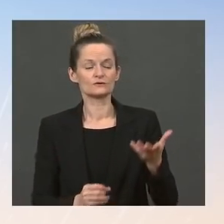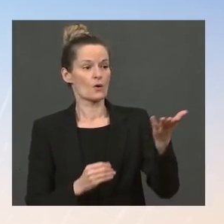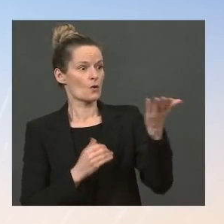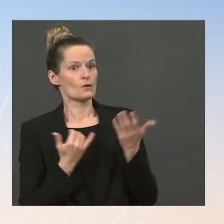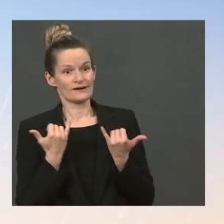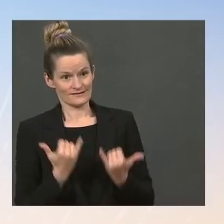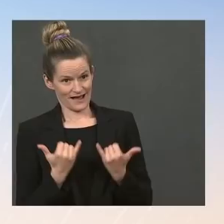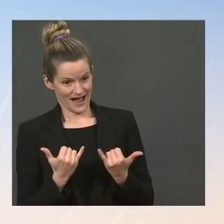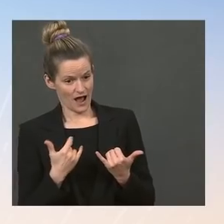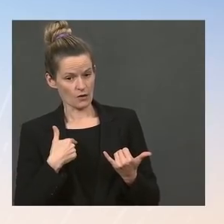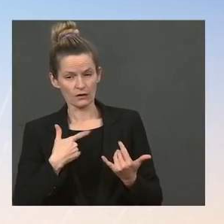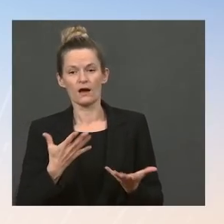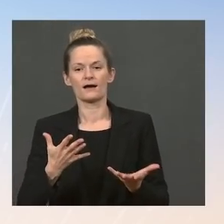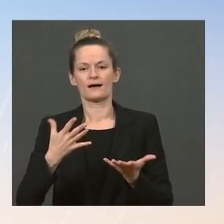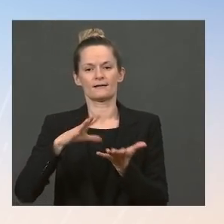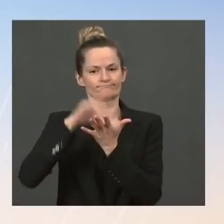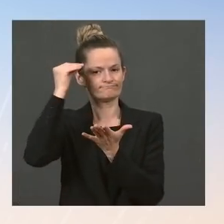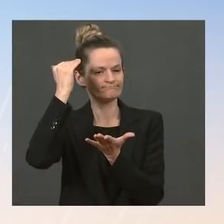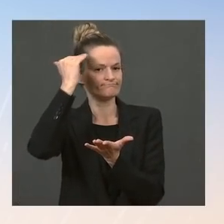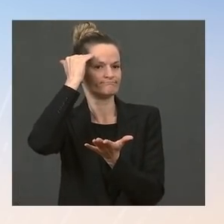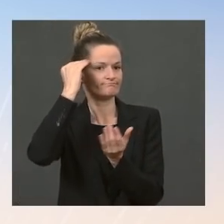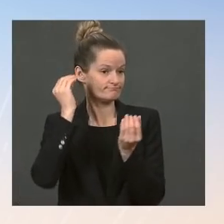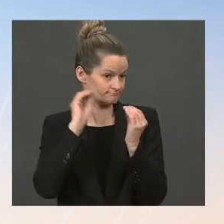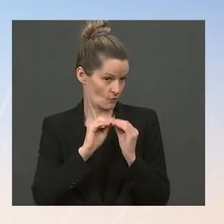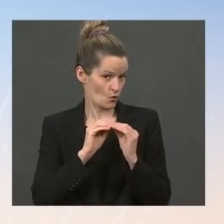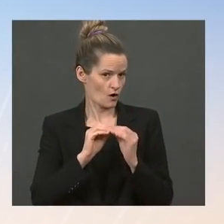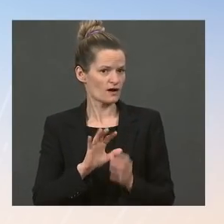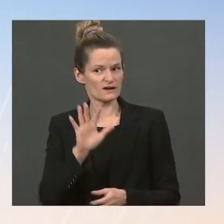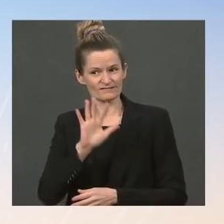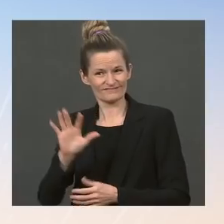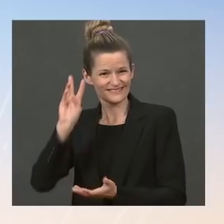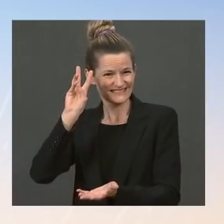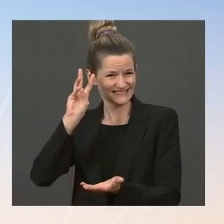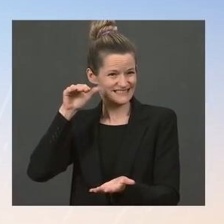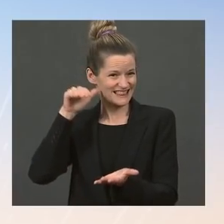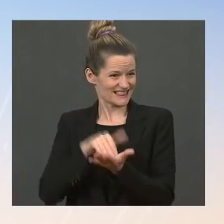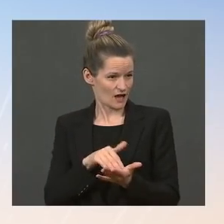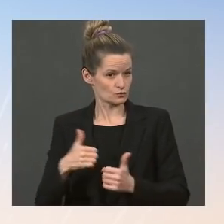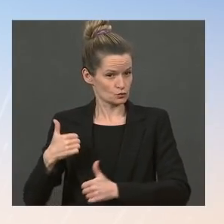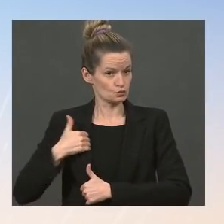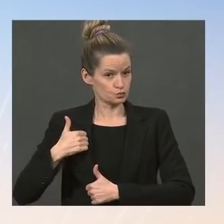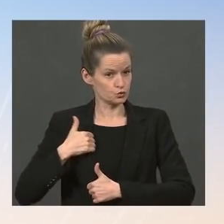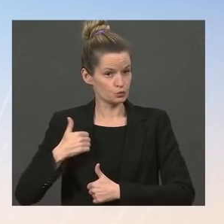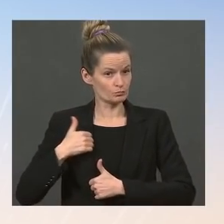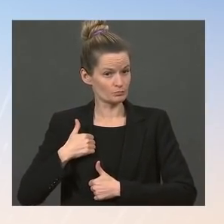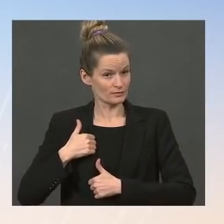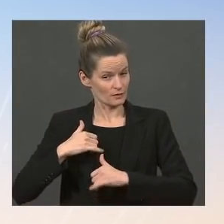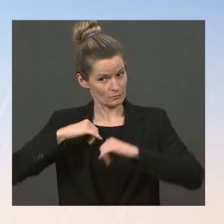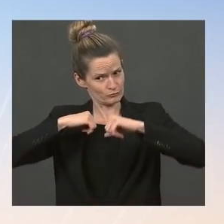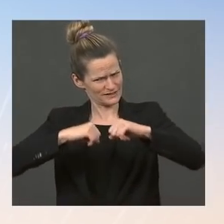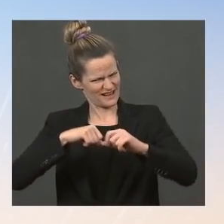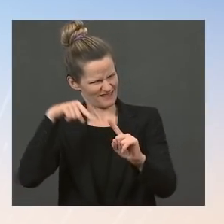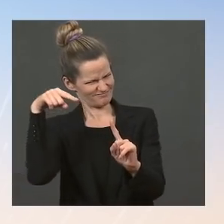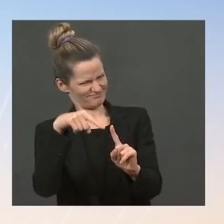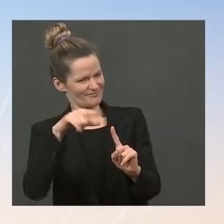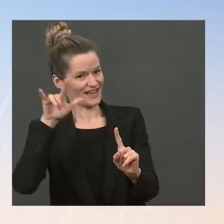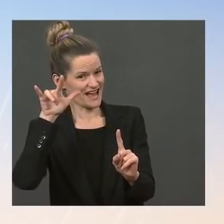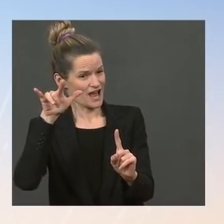given it took 6,000 troops to protect the airport, this was not a scenario where it was either maintain the status quo --